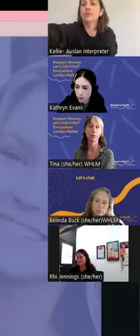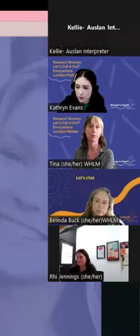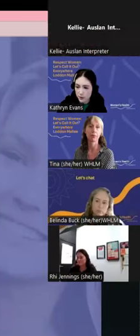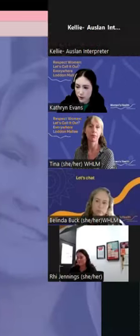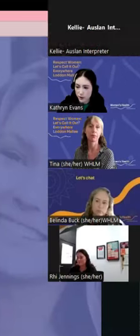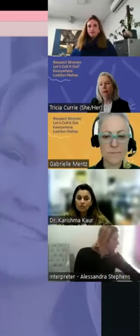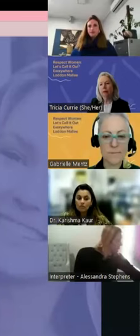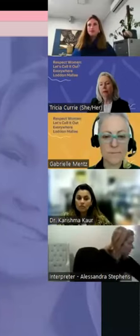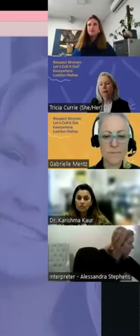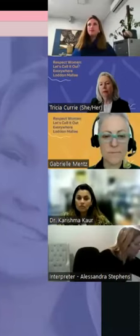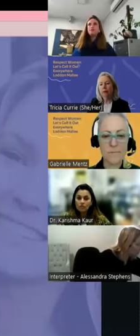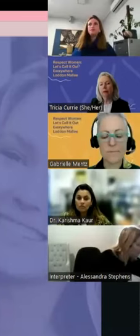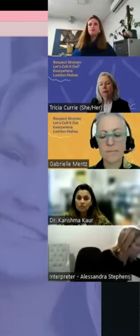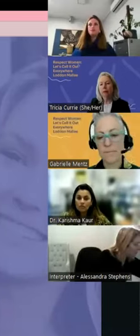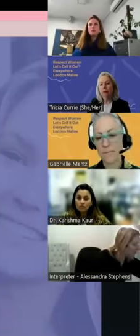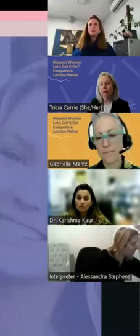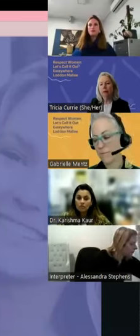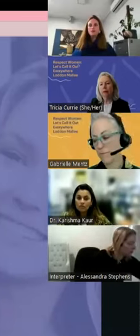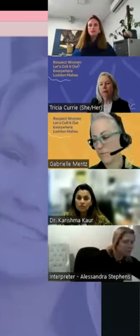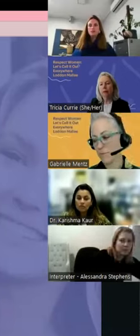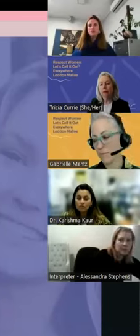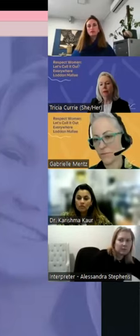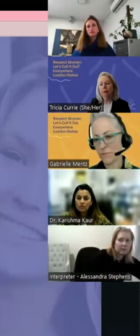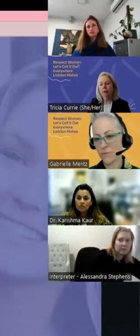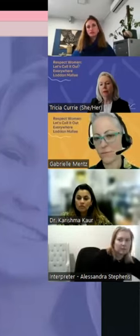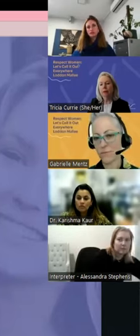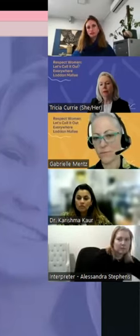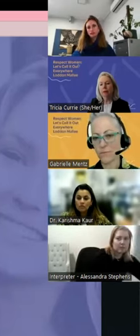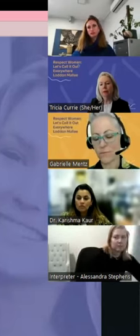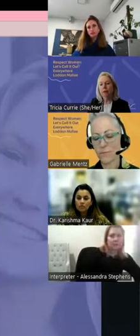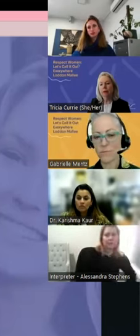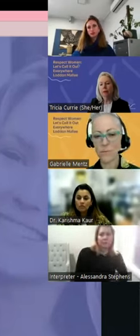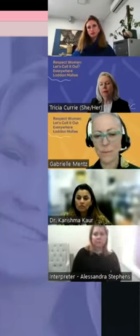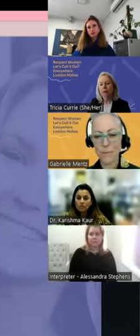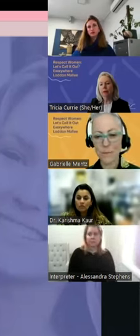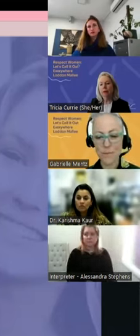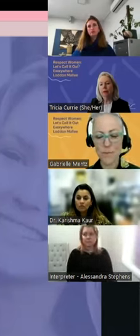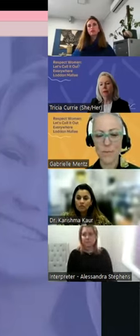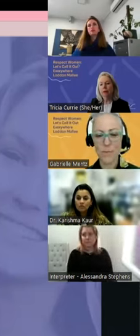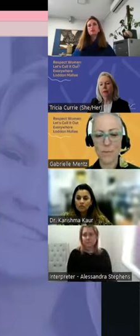reproductive health information and services are appropriate, flexible, innovative, and effective.